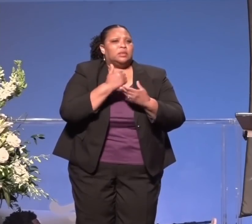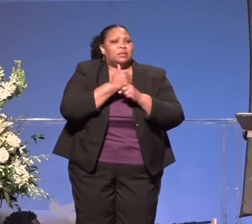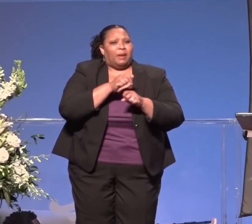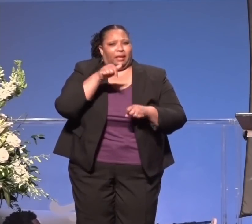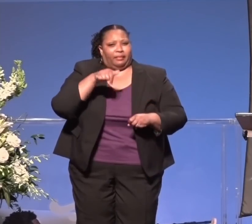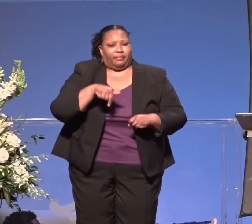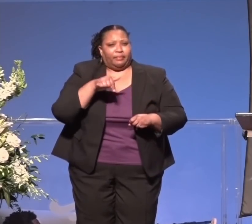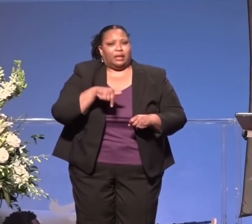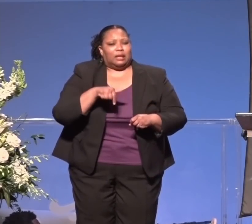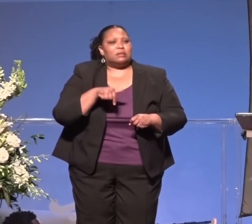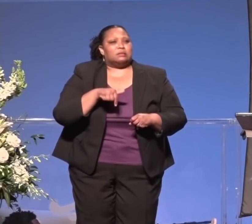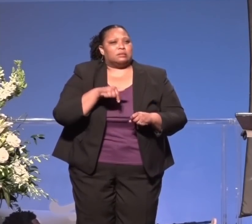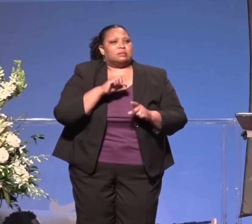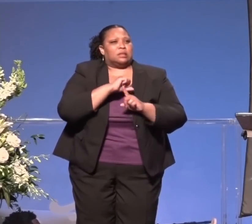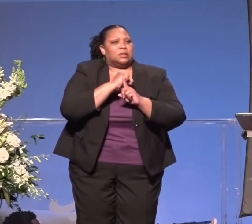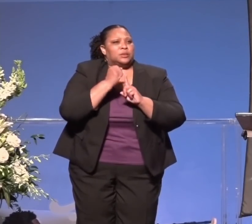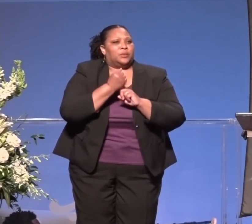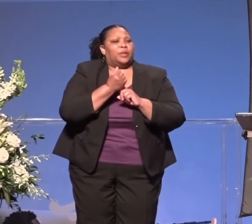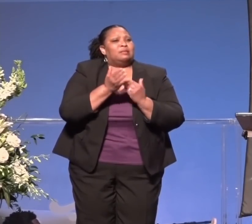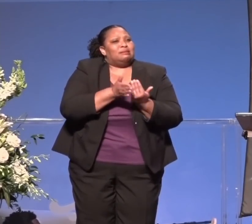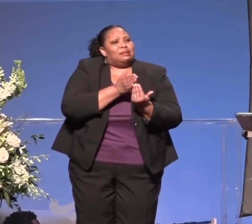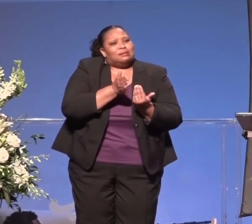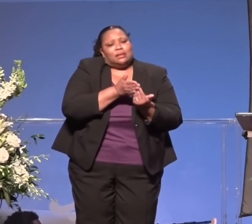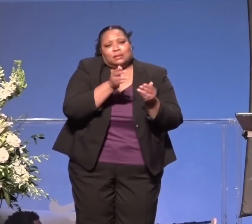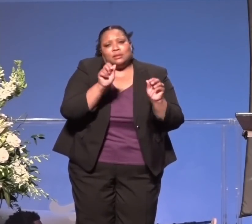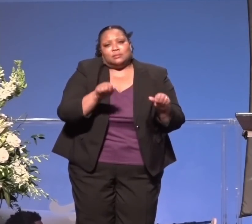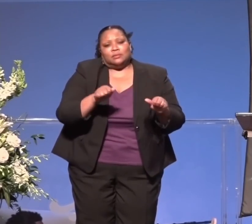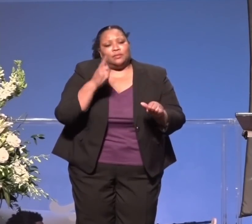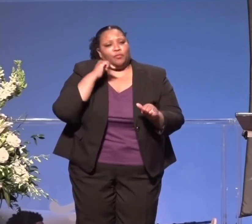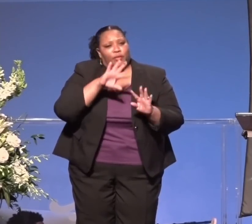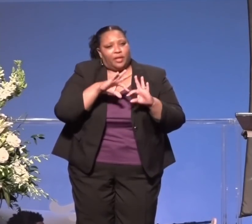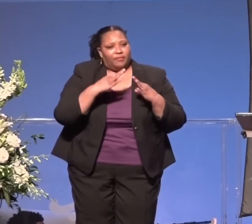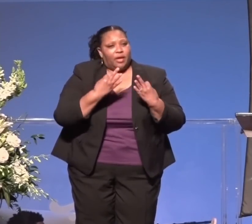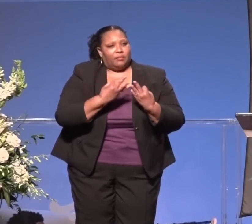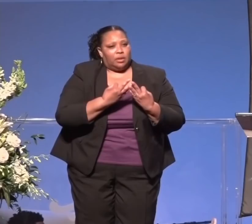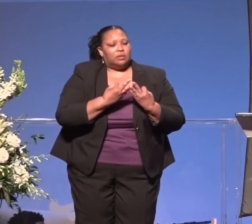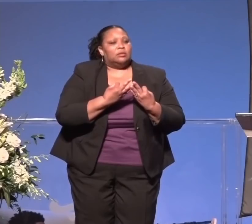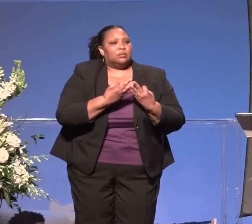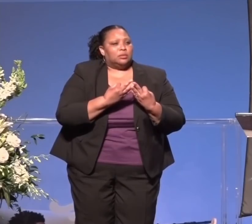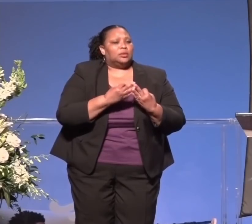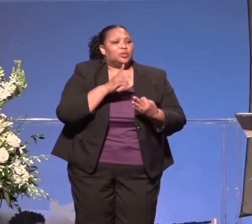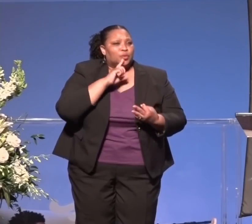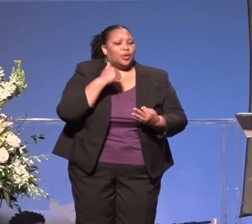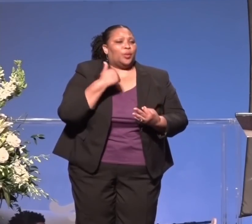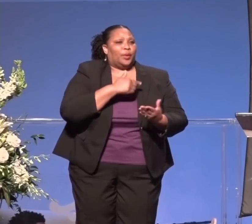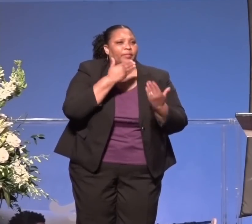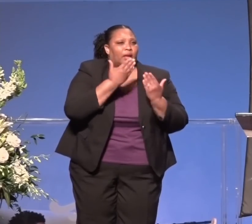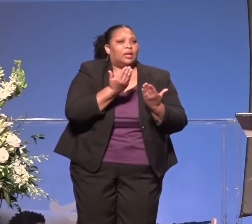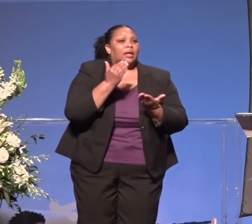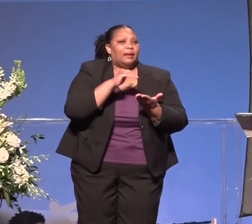GONE THROUGH. I ALSO WANT TO THANK ALL OF THOSE THAT HELPED TO MAKE THIS